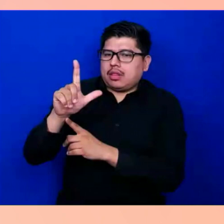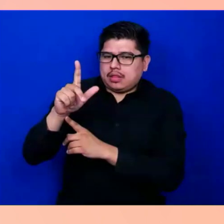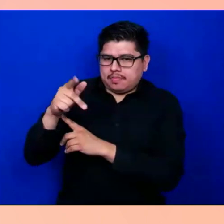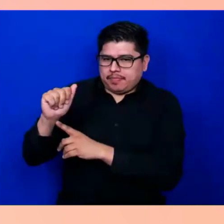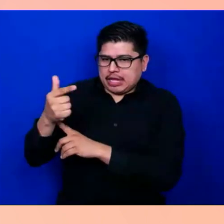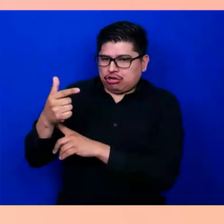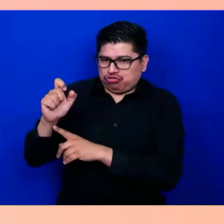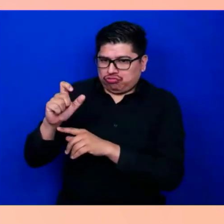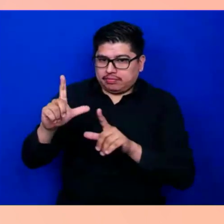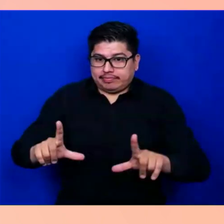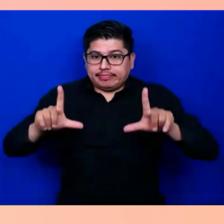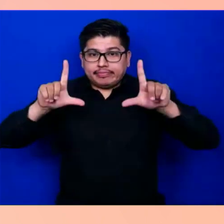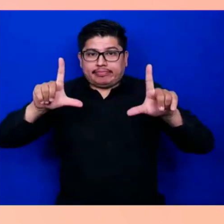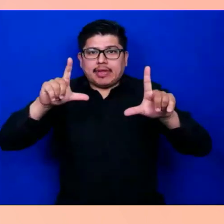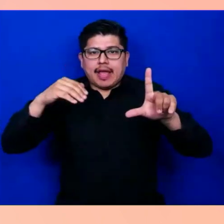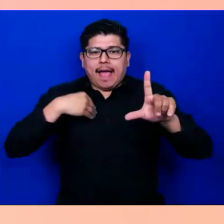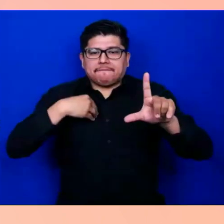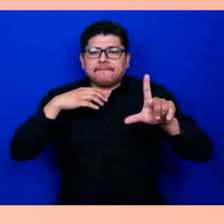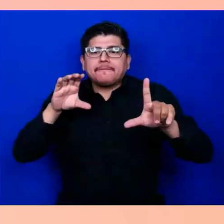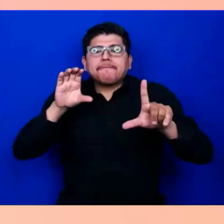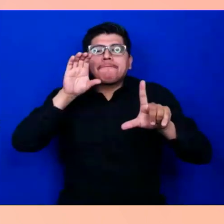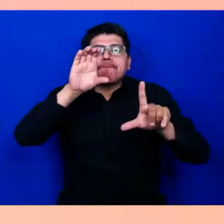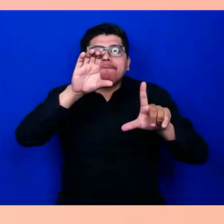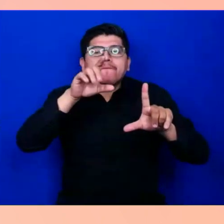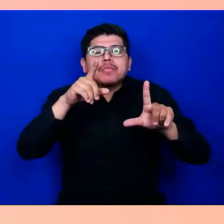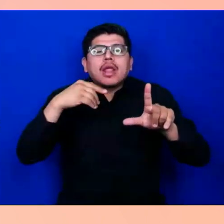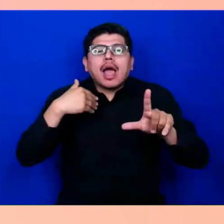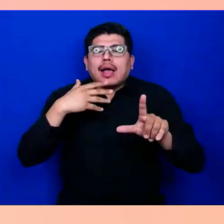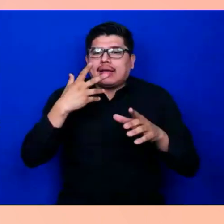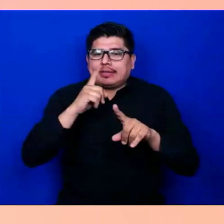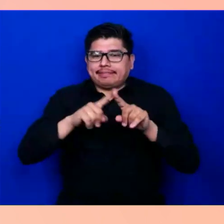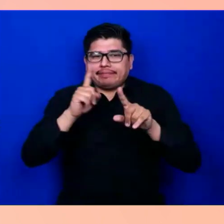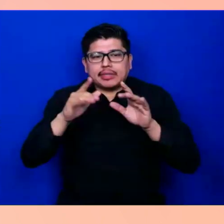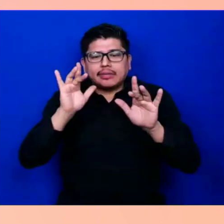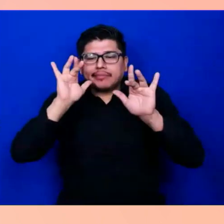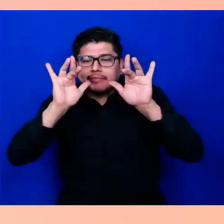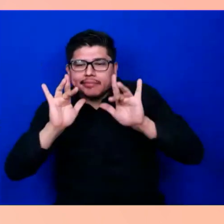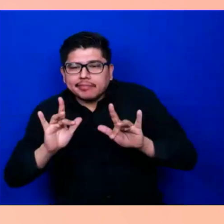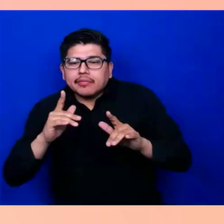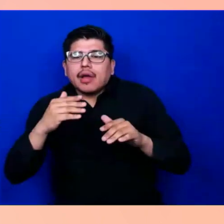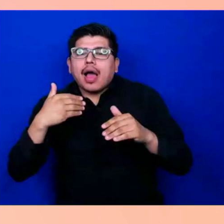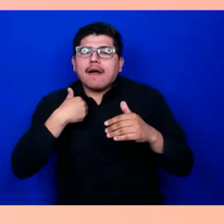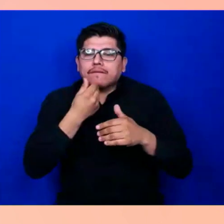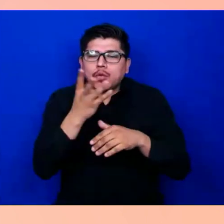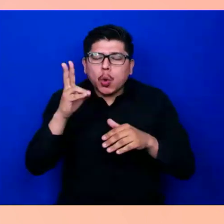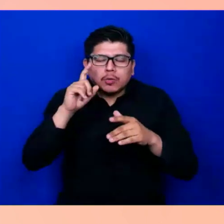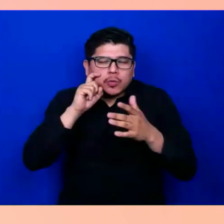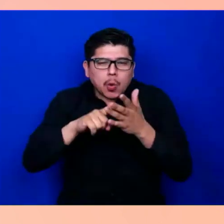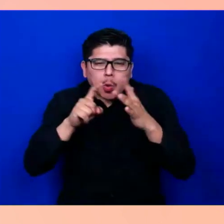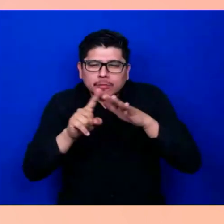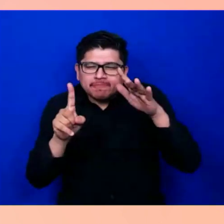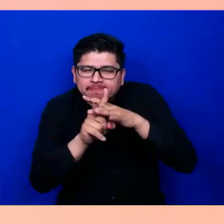Yeah, we've included a few bugs. This code now helps to solve three problems.